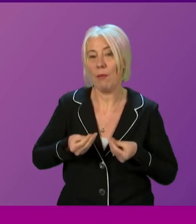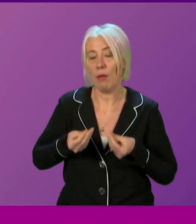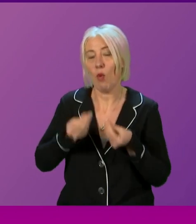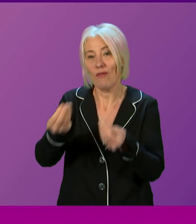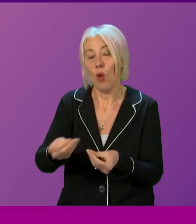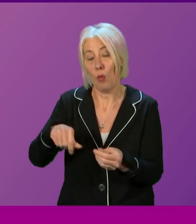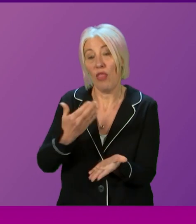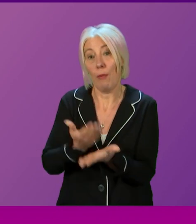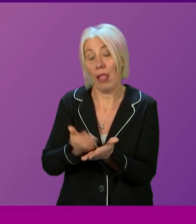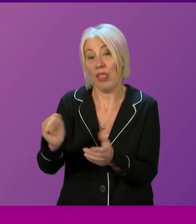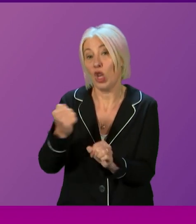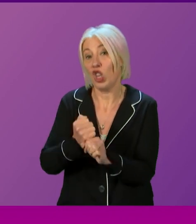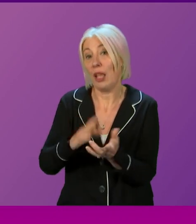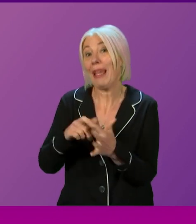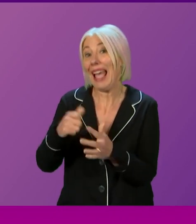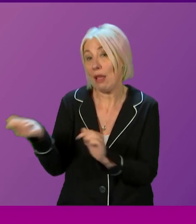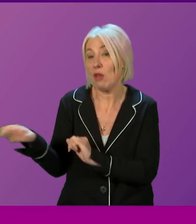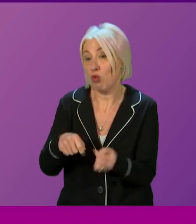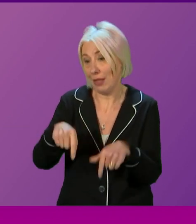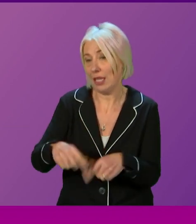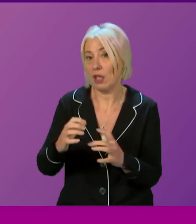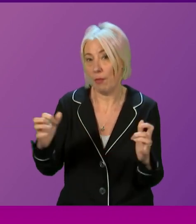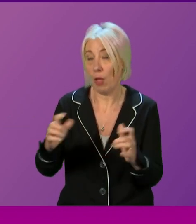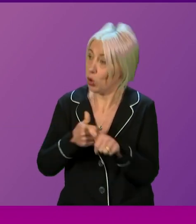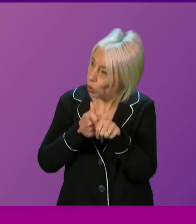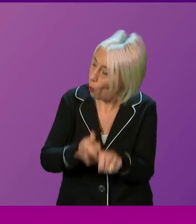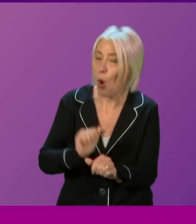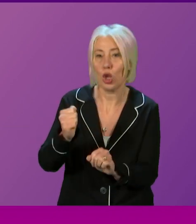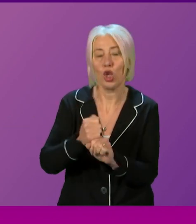We are absolutely committed to supporting her with the development of a bill to safeguard